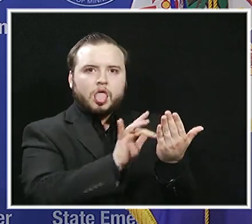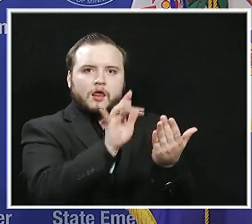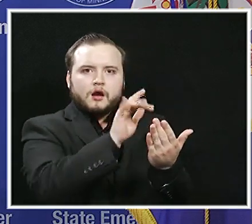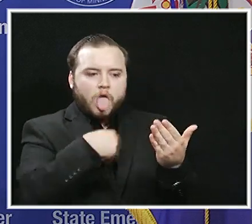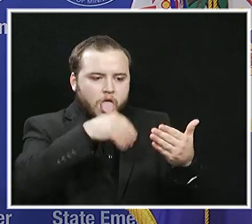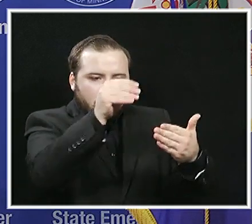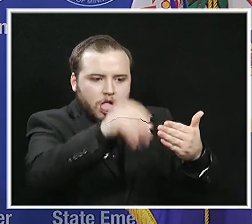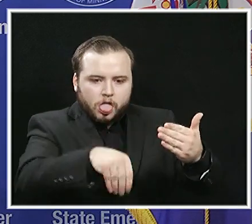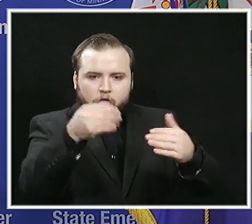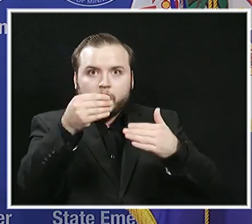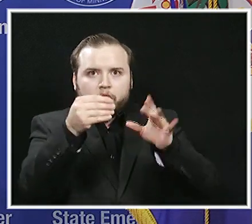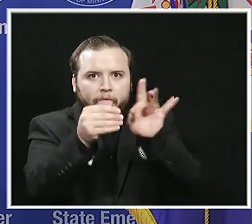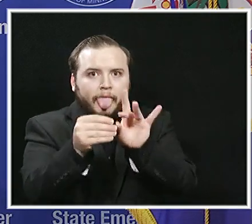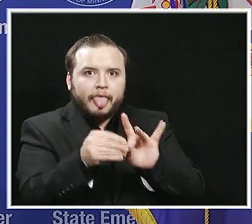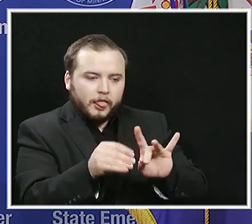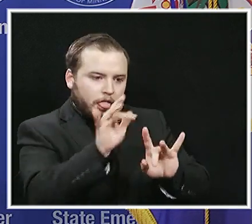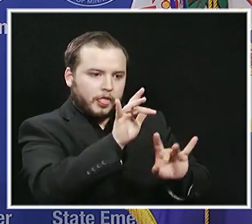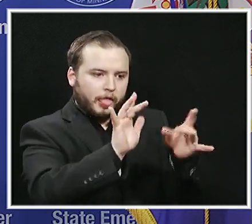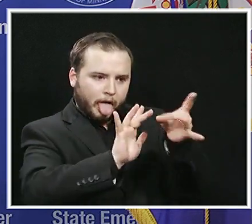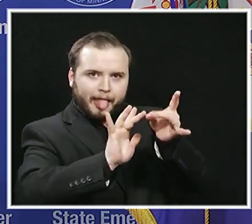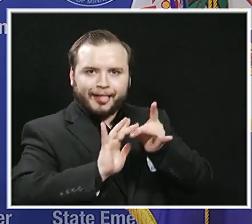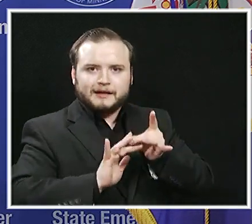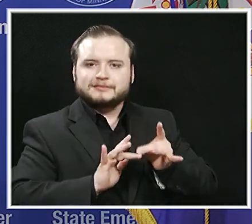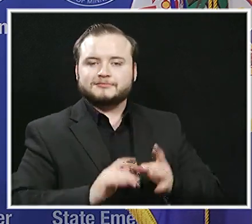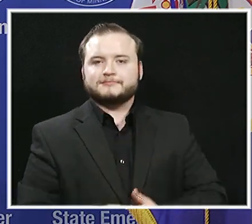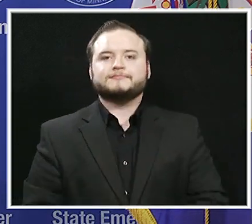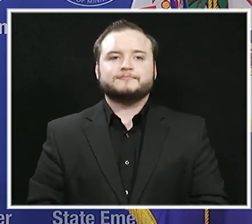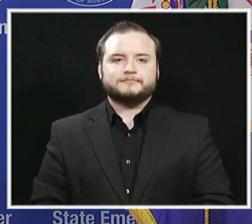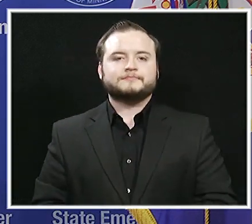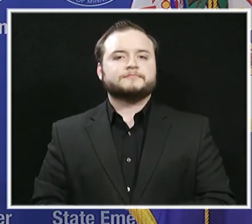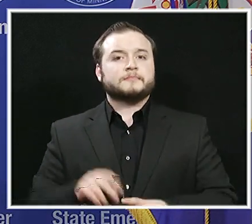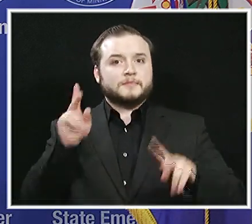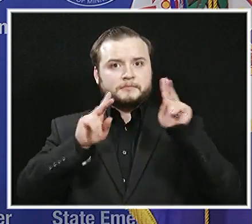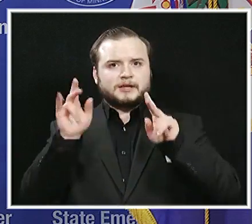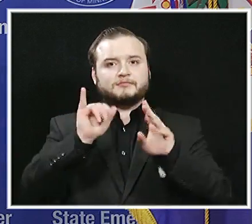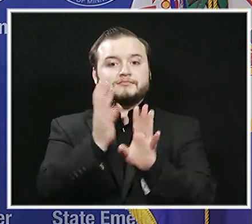every possible scenario. Employees and customers should wear masks, protective